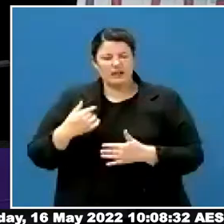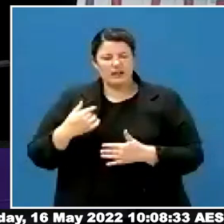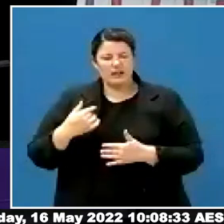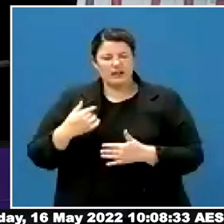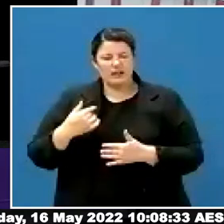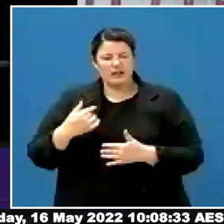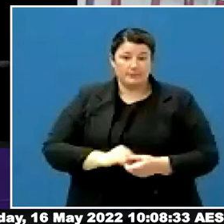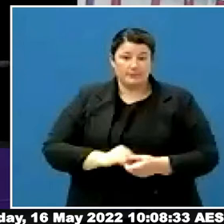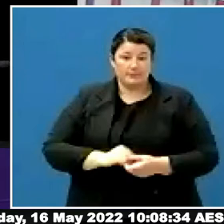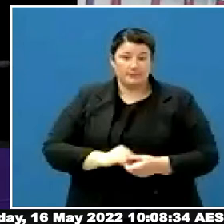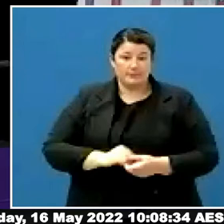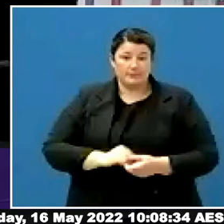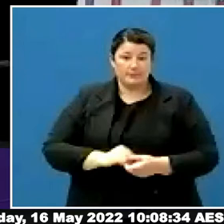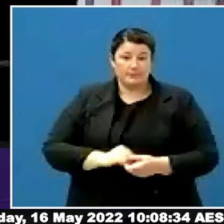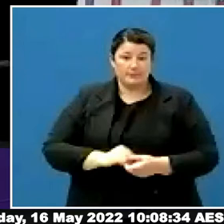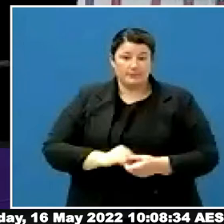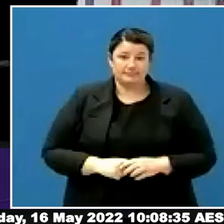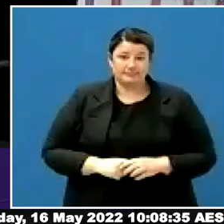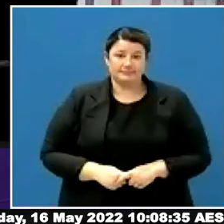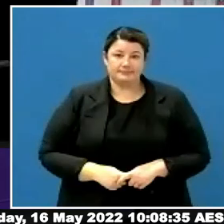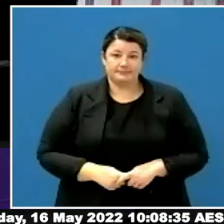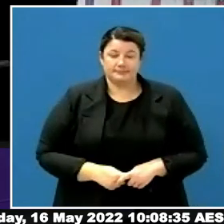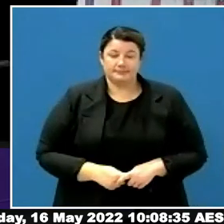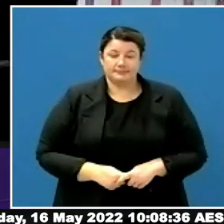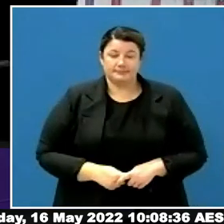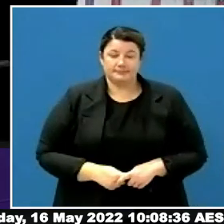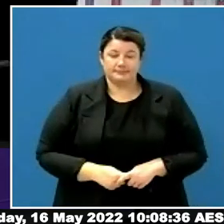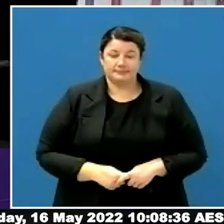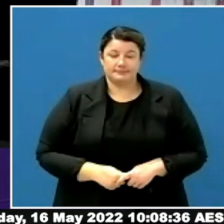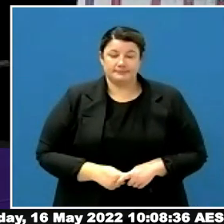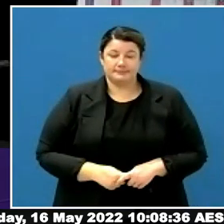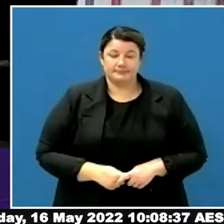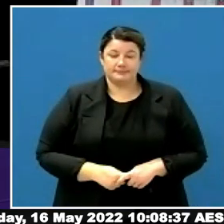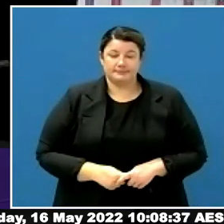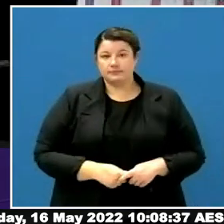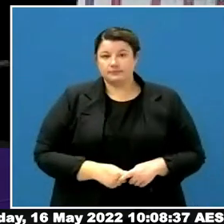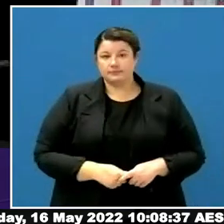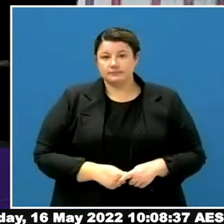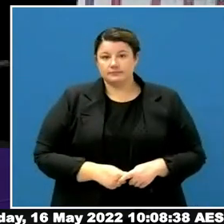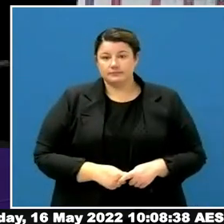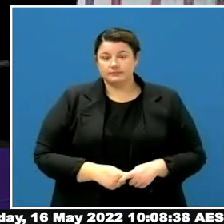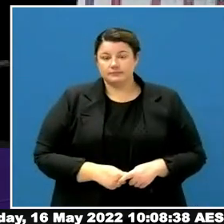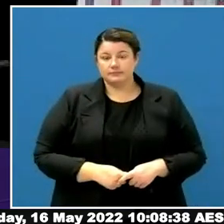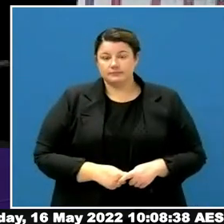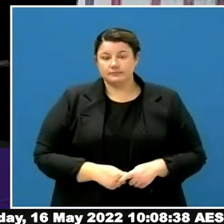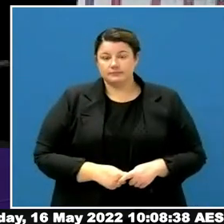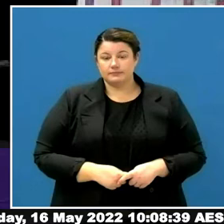to imprisonment. The evidence will also address a series of important systemic issues